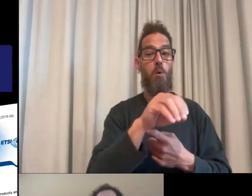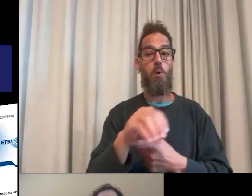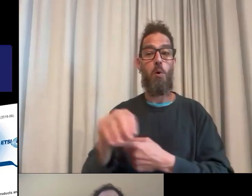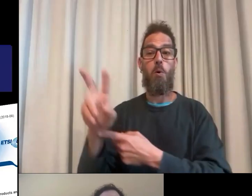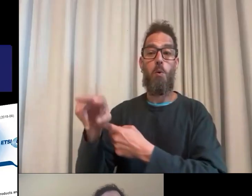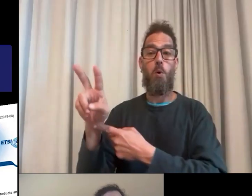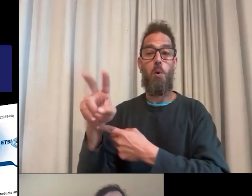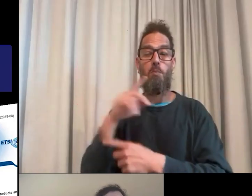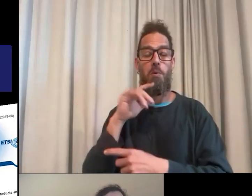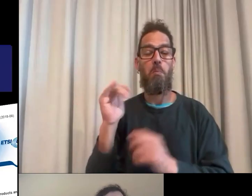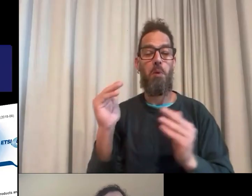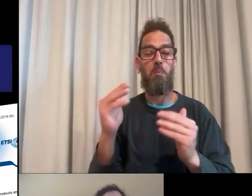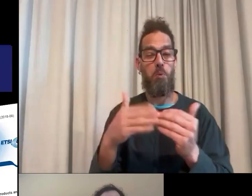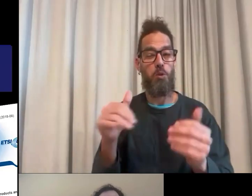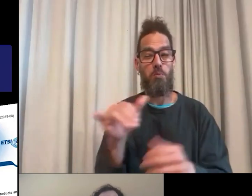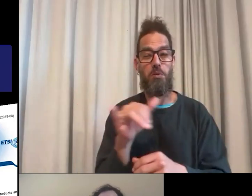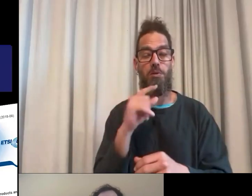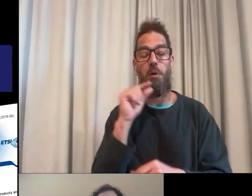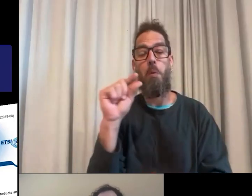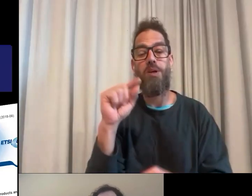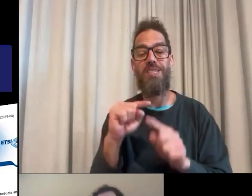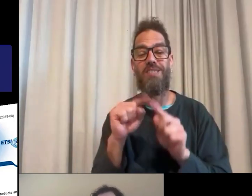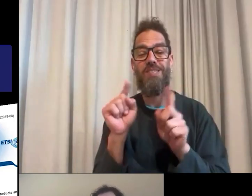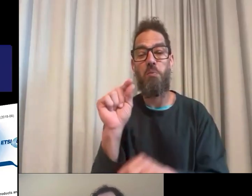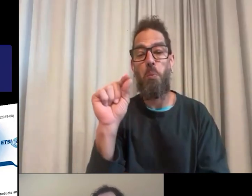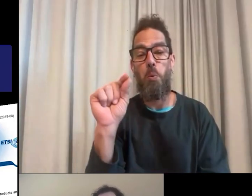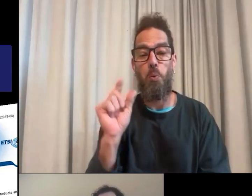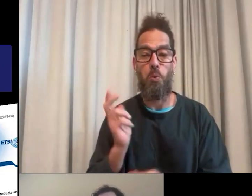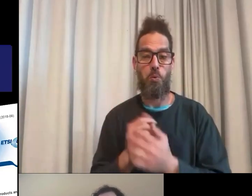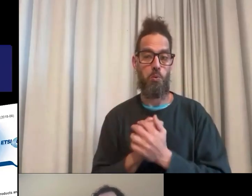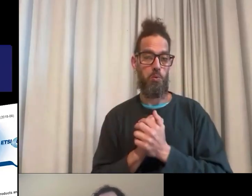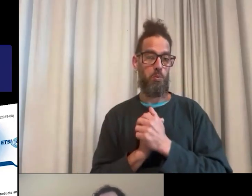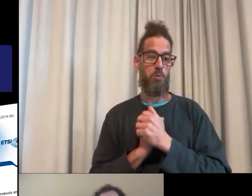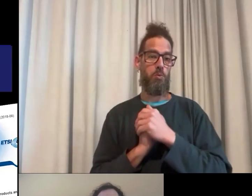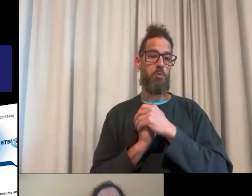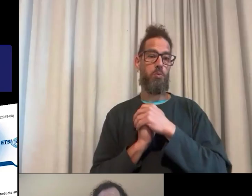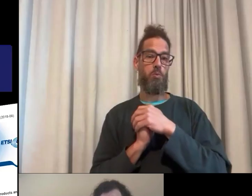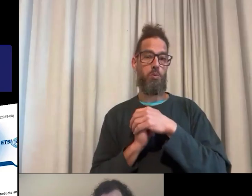is they're going from WCAG 2.1 to WCAG 2.2.